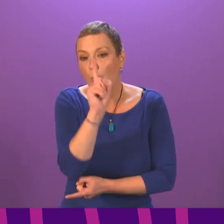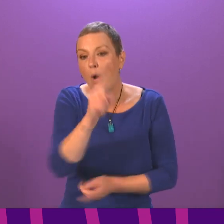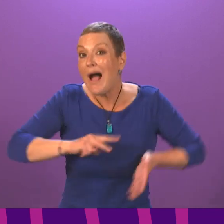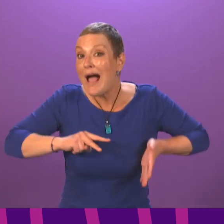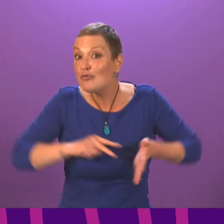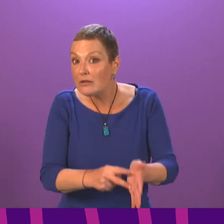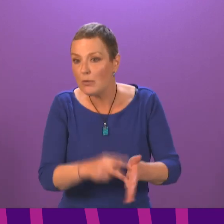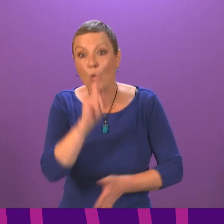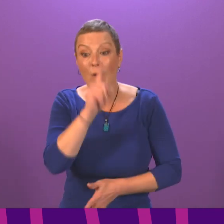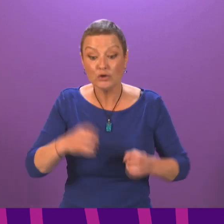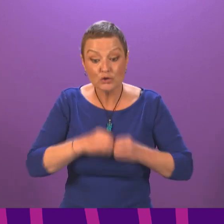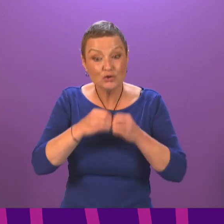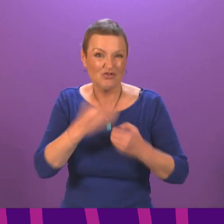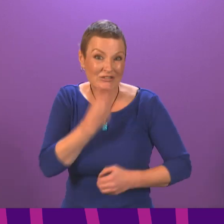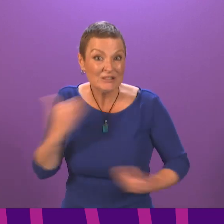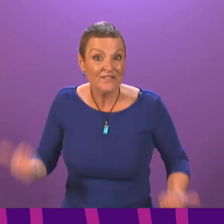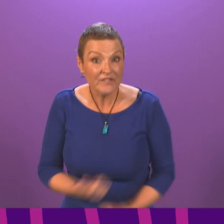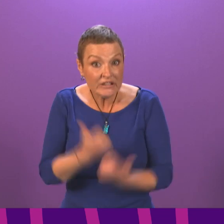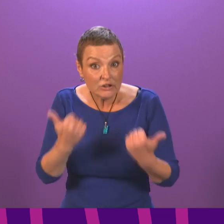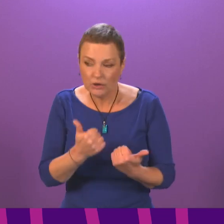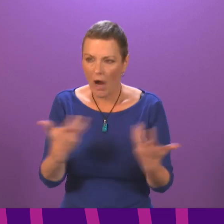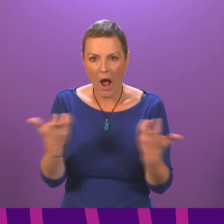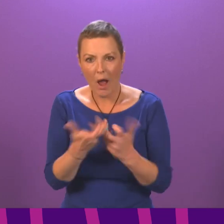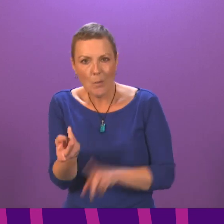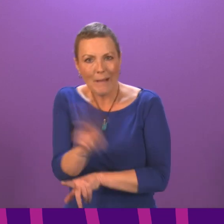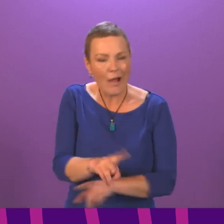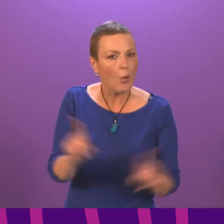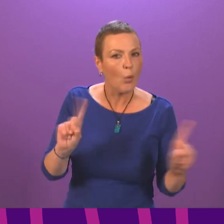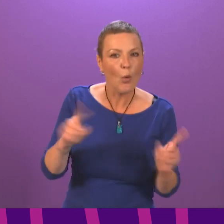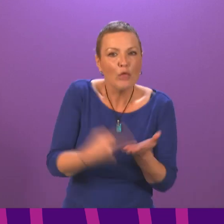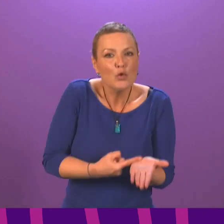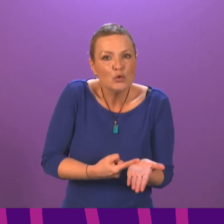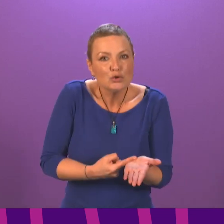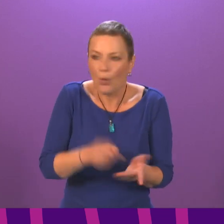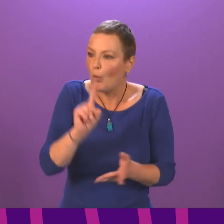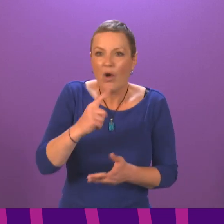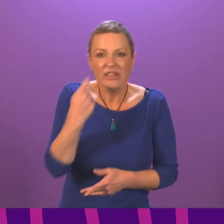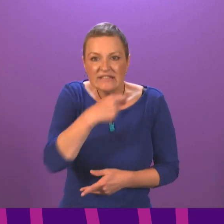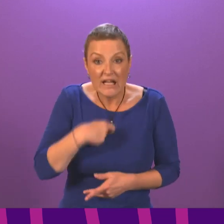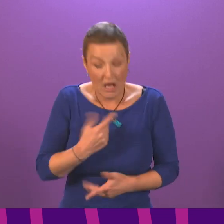students’ return after the festive period for the new term. We are looking at testing